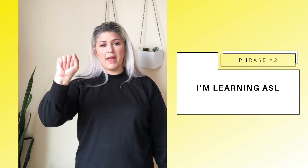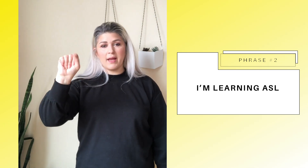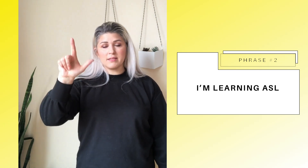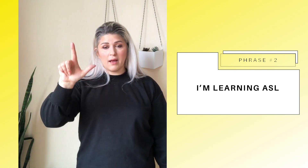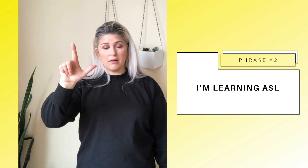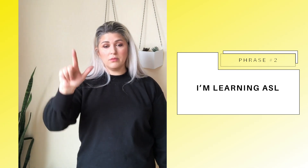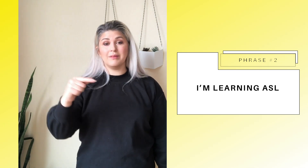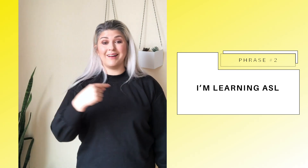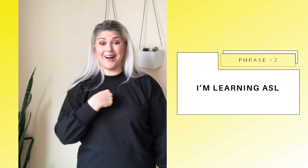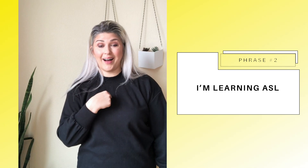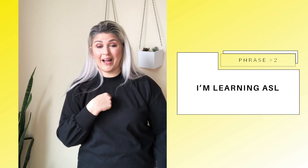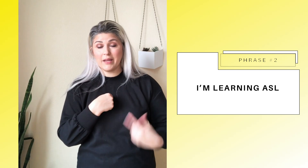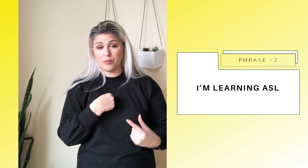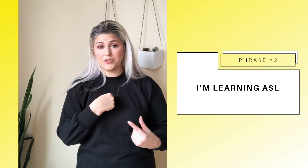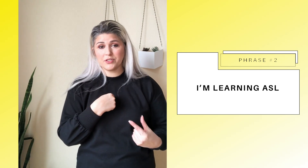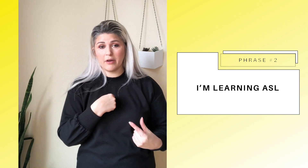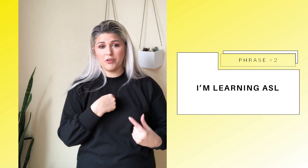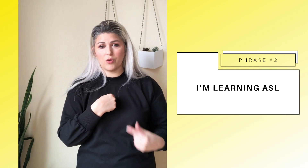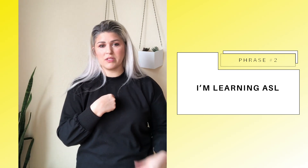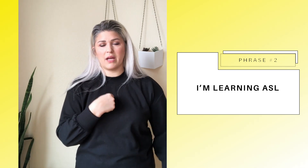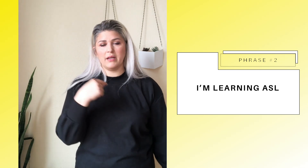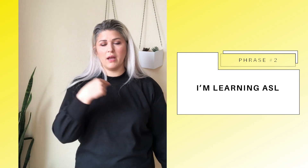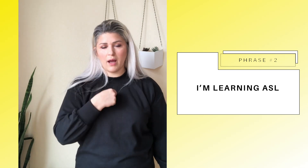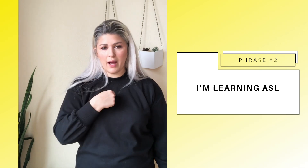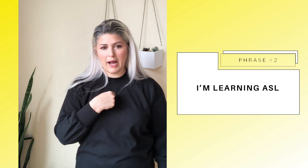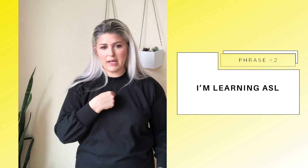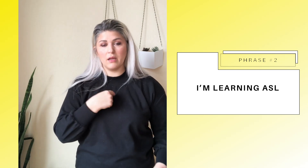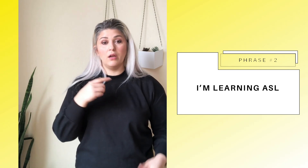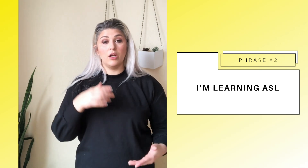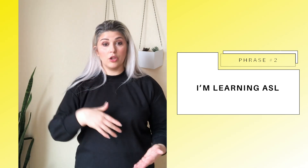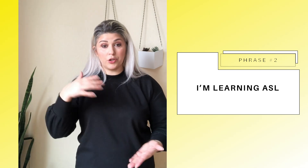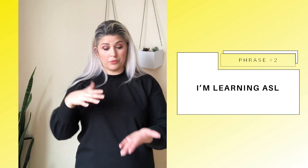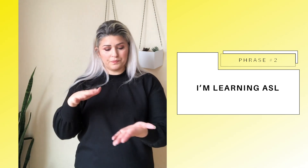a S L I point yourself, you know the sign I learn.